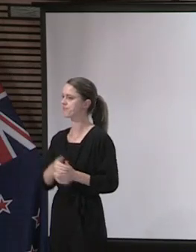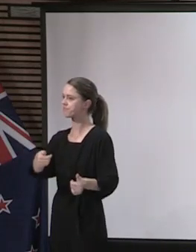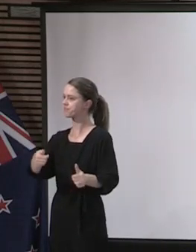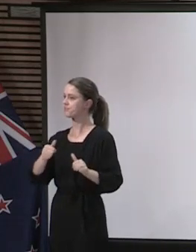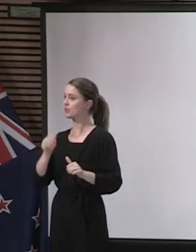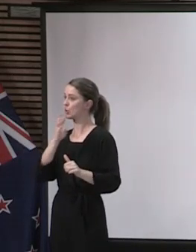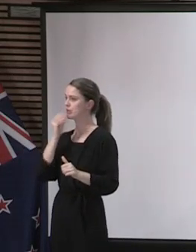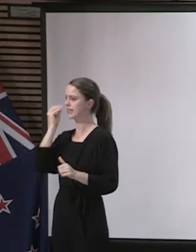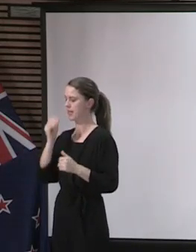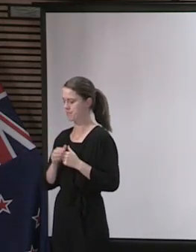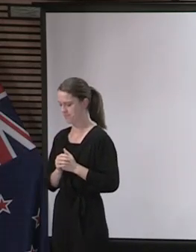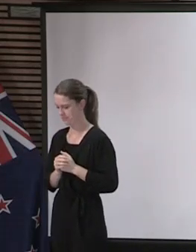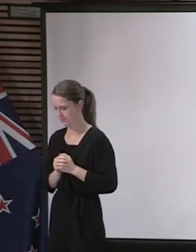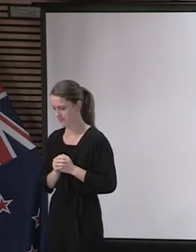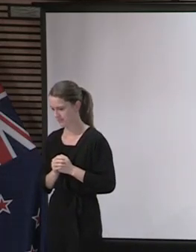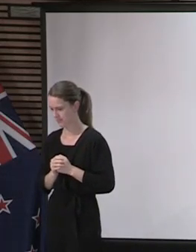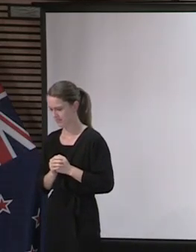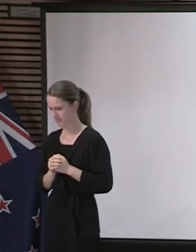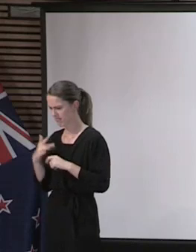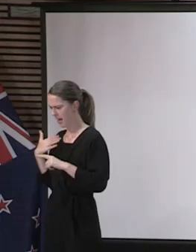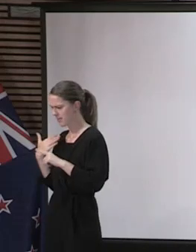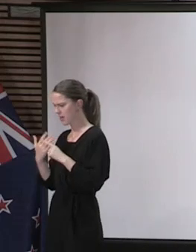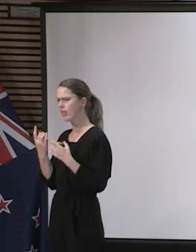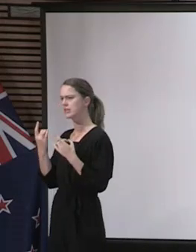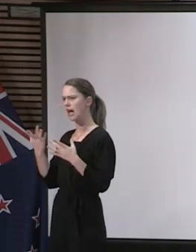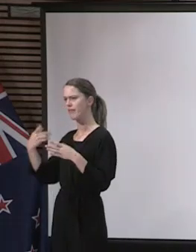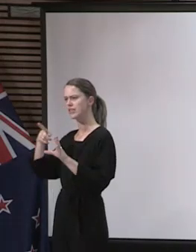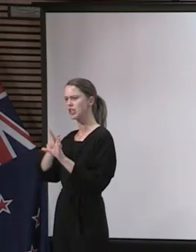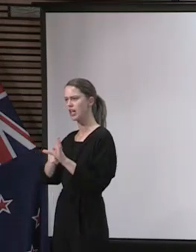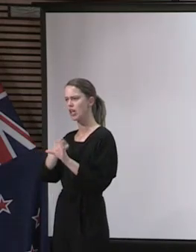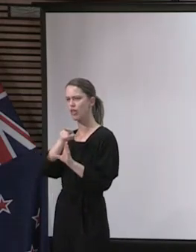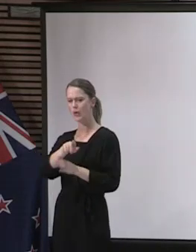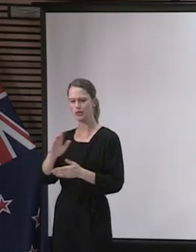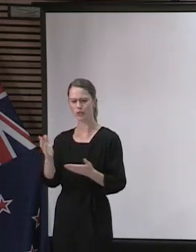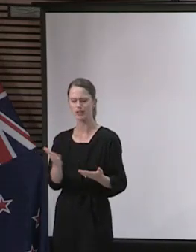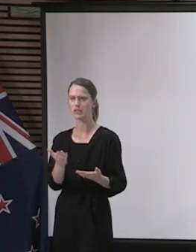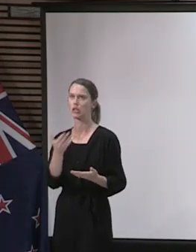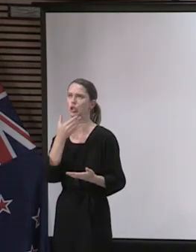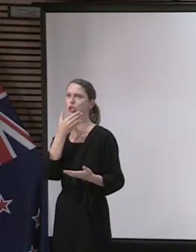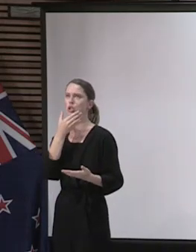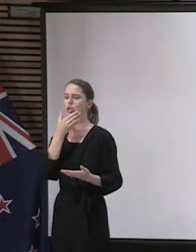much more and integrated much more strongly as a national level. PRIME MINISTER JACINDA ARDERN: It important is to recognise